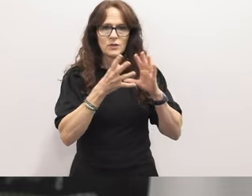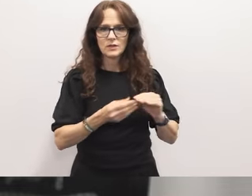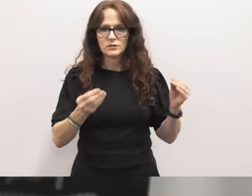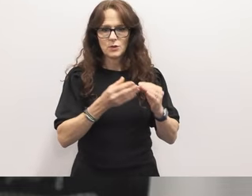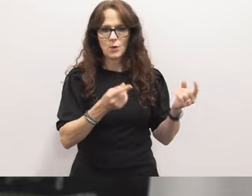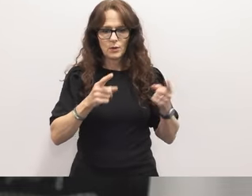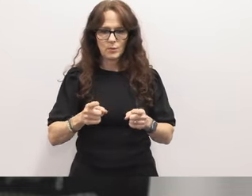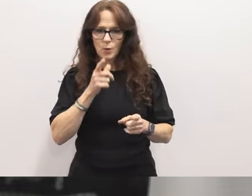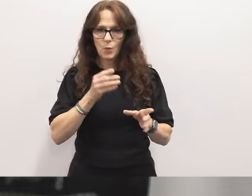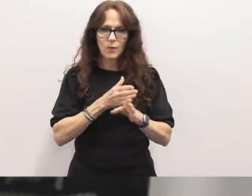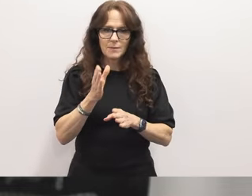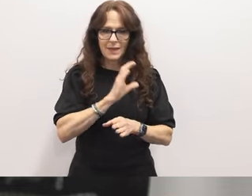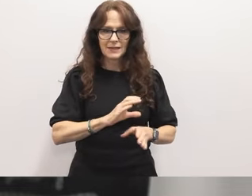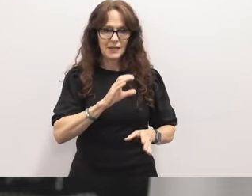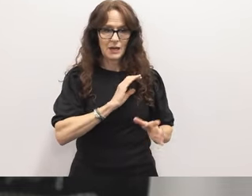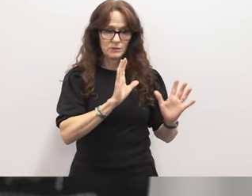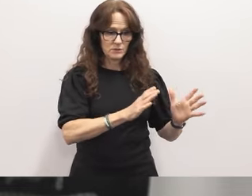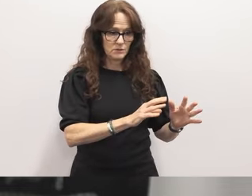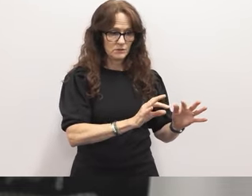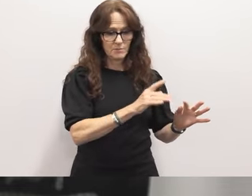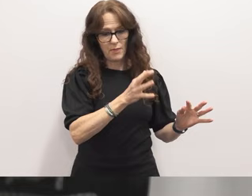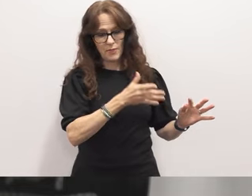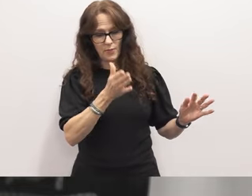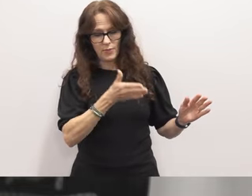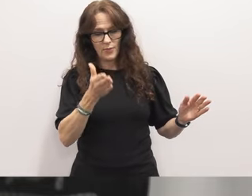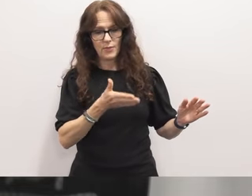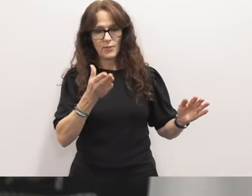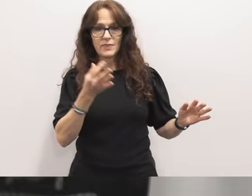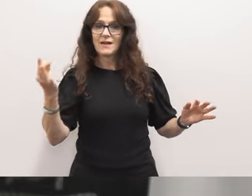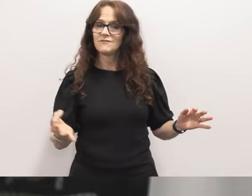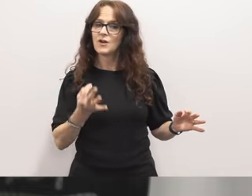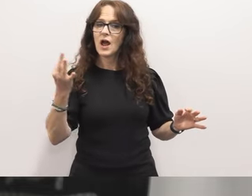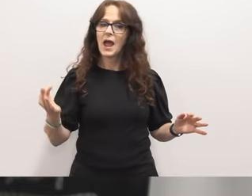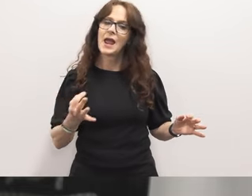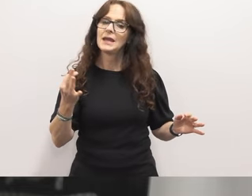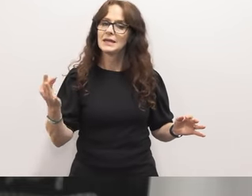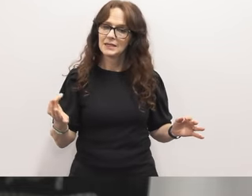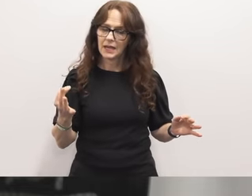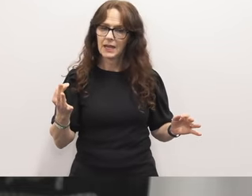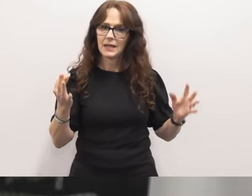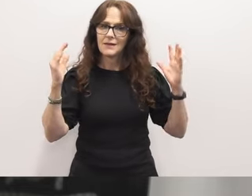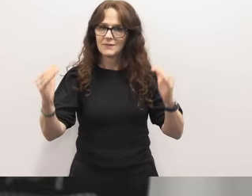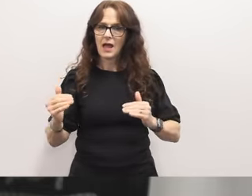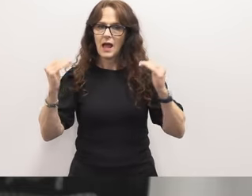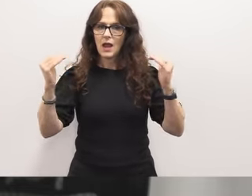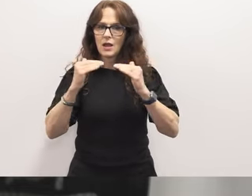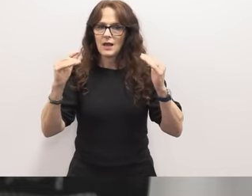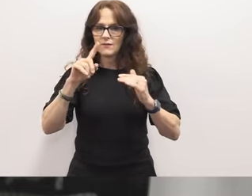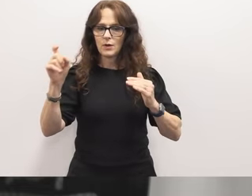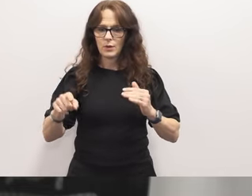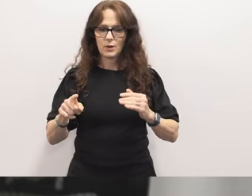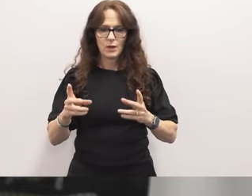Who are the main characters? But by Friday, let's hope we're talking about higher level questions. So I'm just gonna give you a quick example,